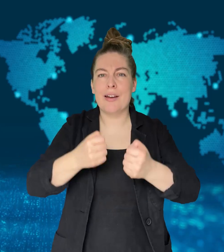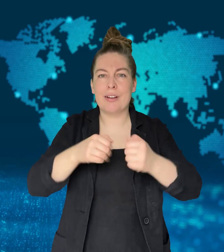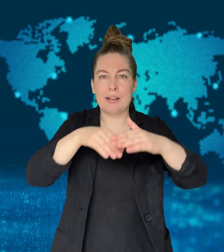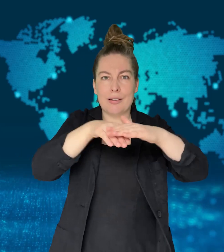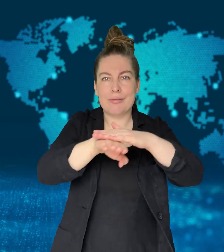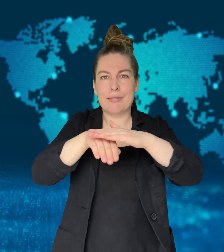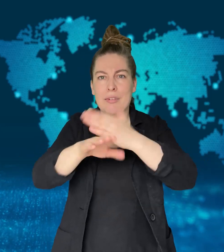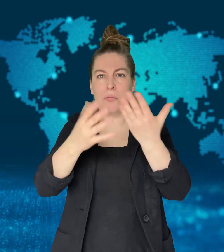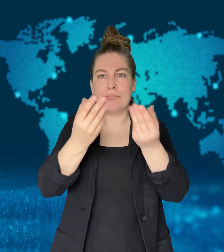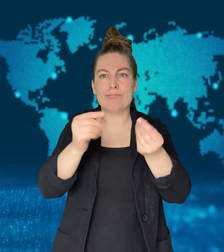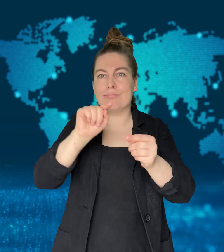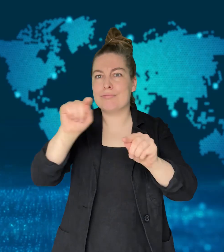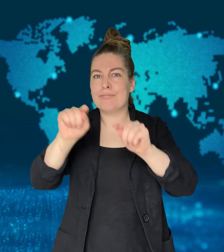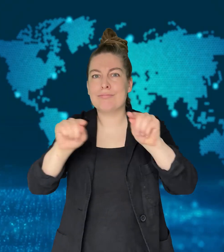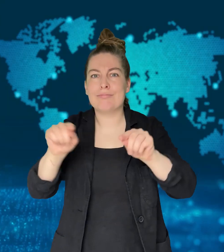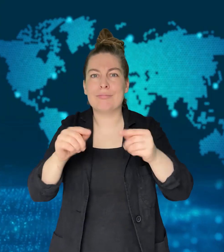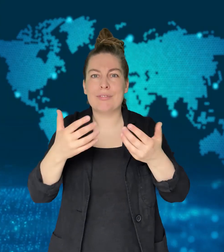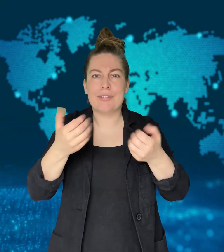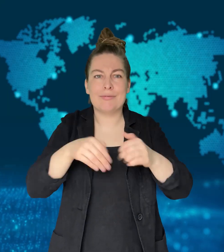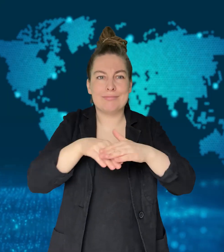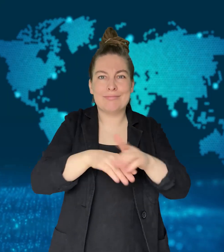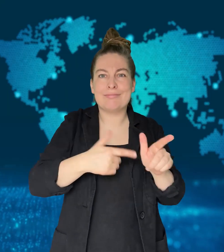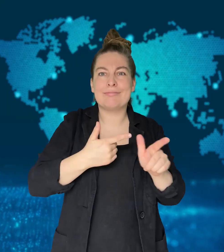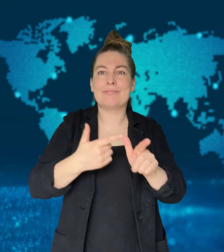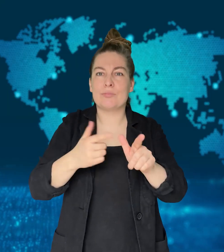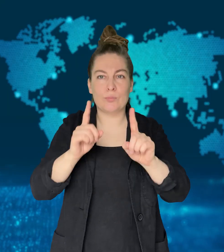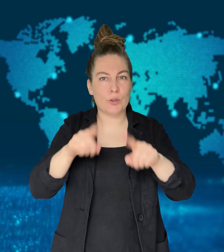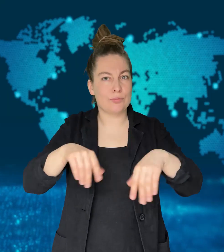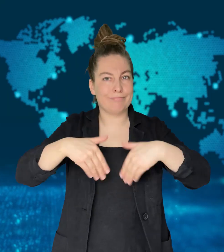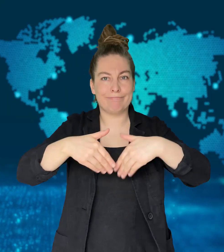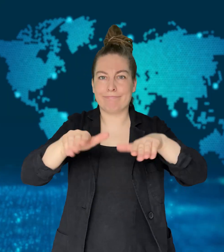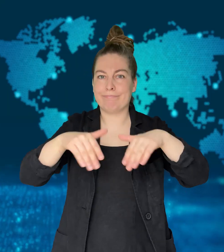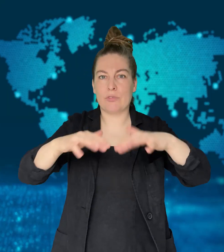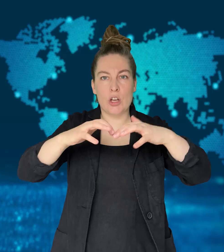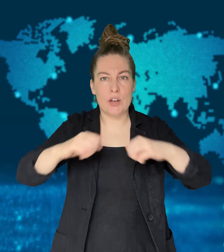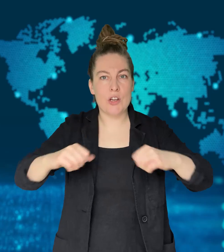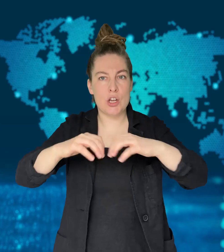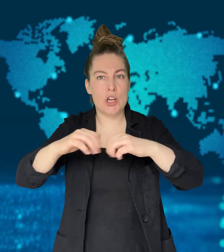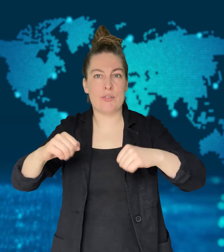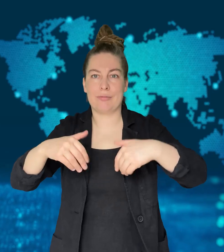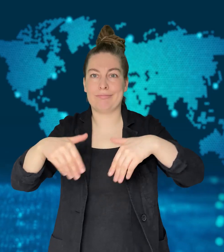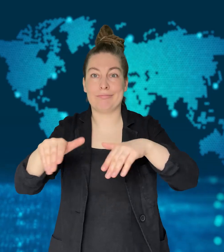and the Lebanese army had agreed to